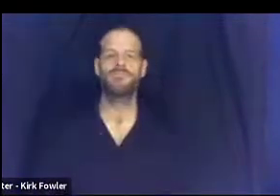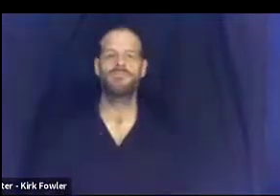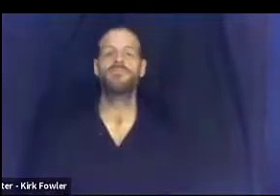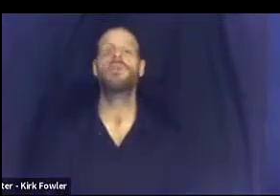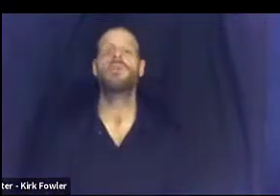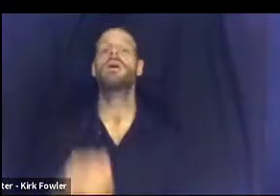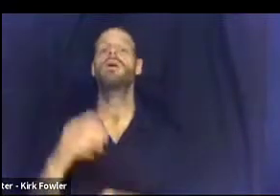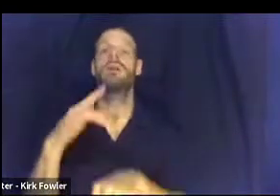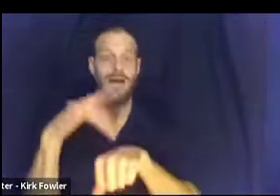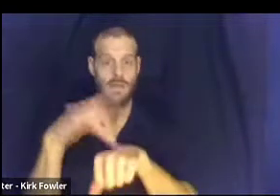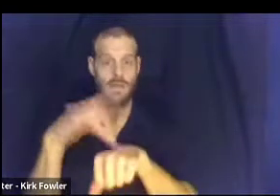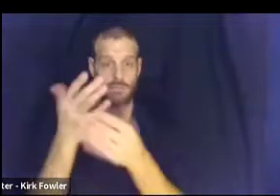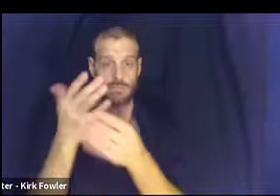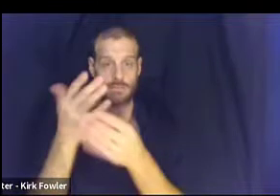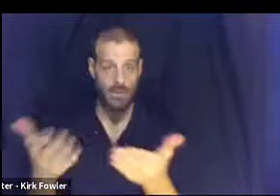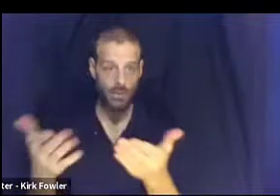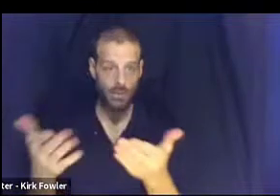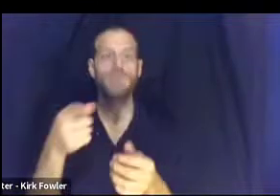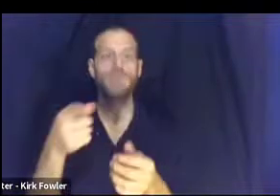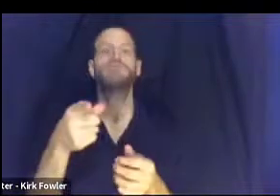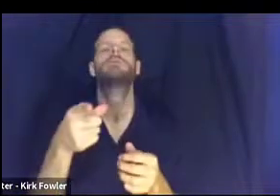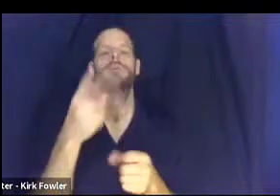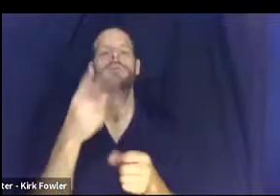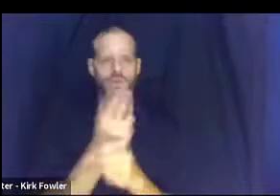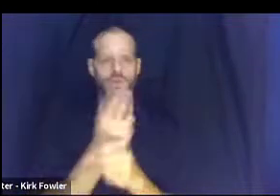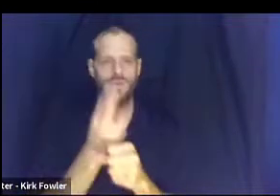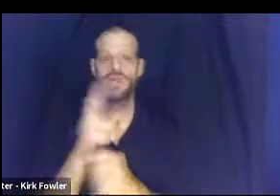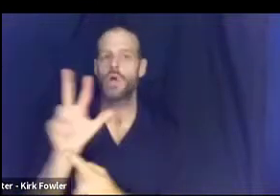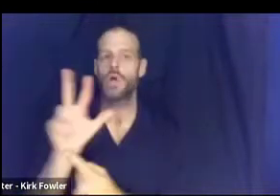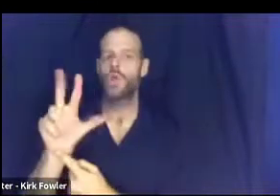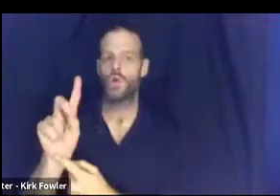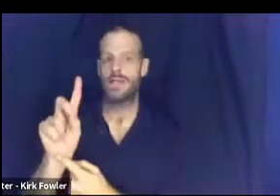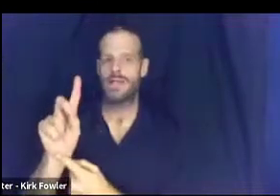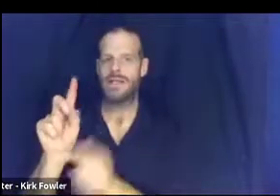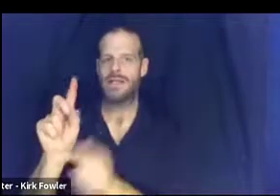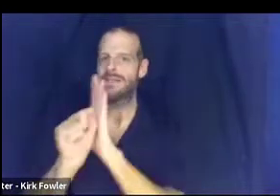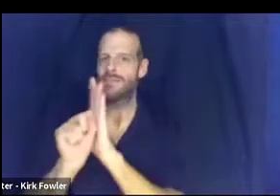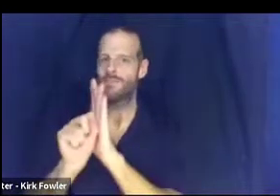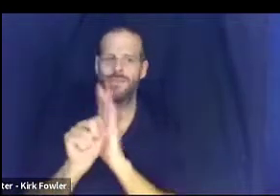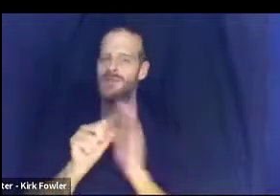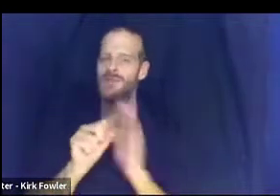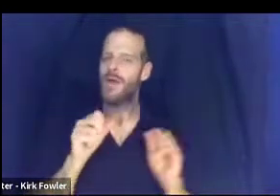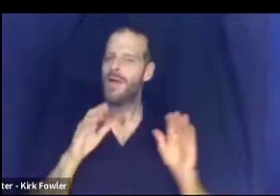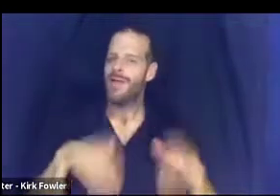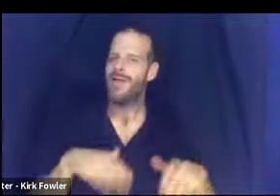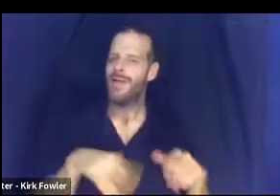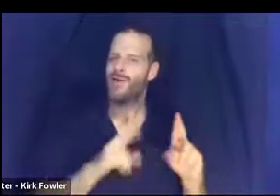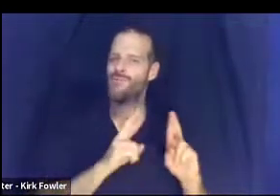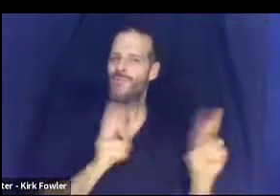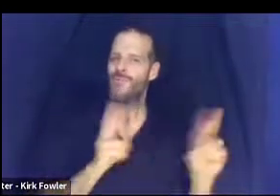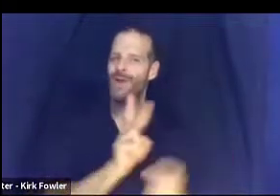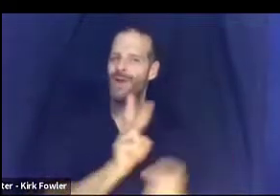There's actually, it's the fact that she's using 3D symbols. She's not quite ready for 2D symbols at this point yet.